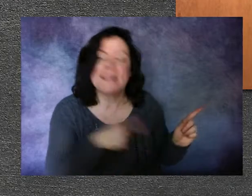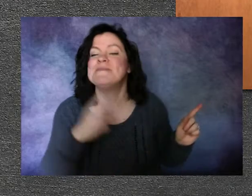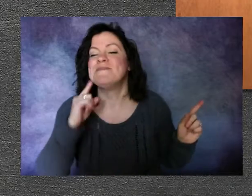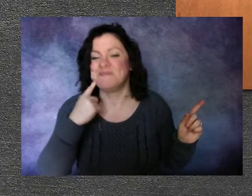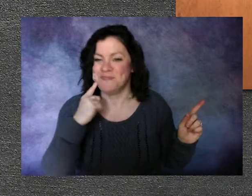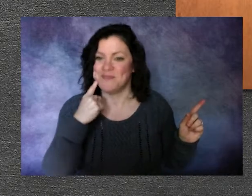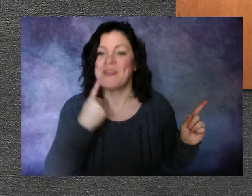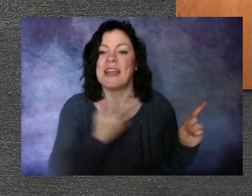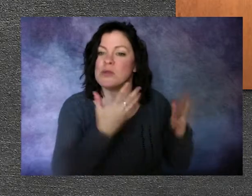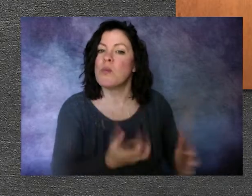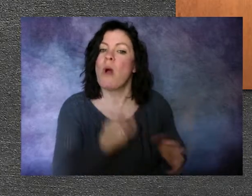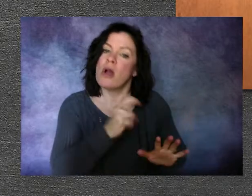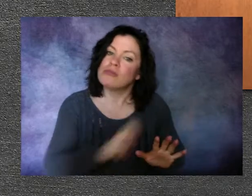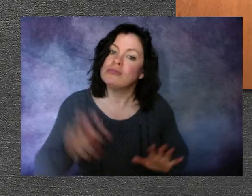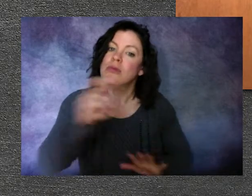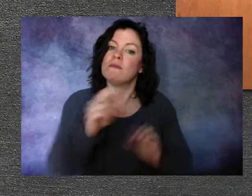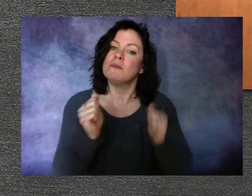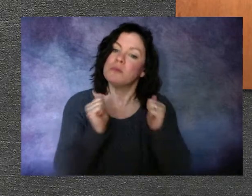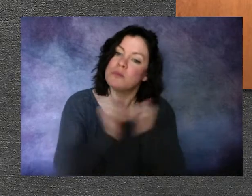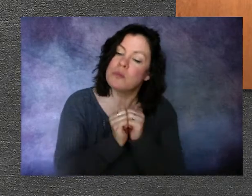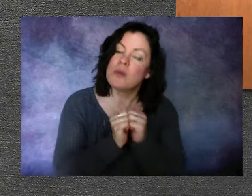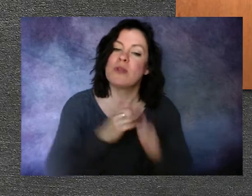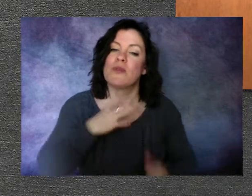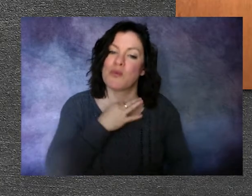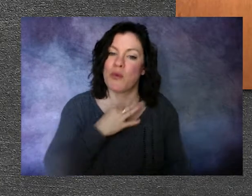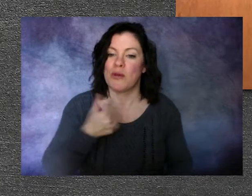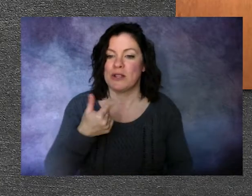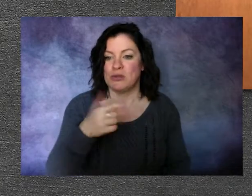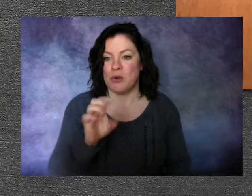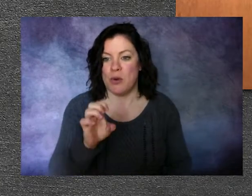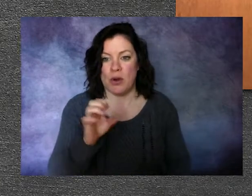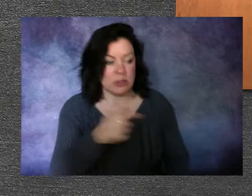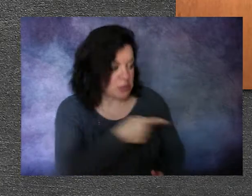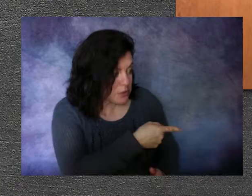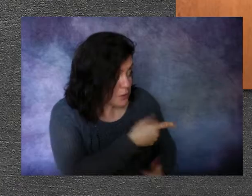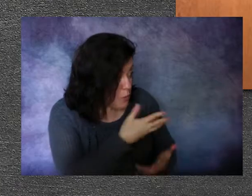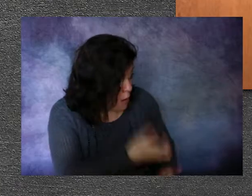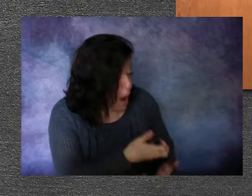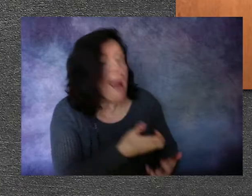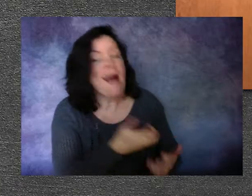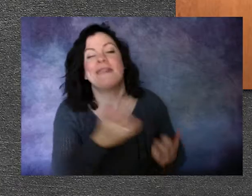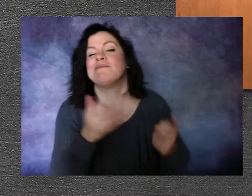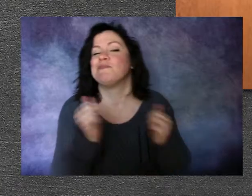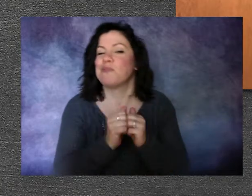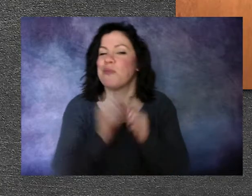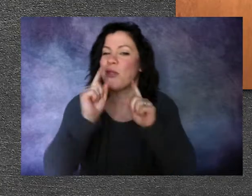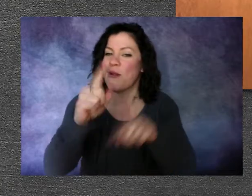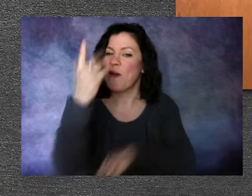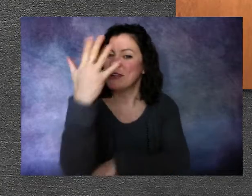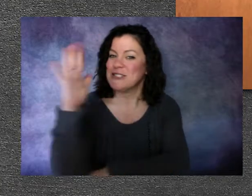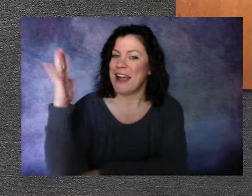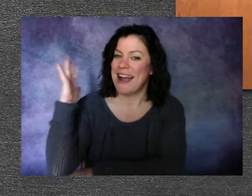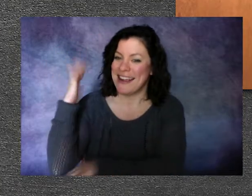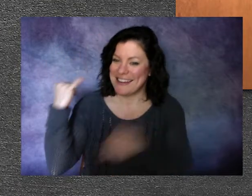Candy one time went traveling with Curious George in the jungle. Was that exciting, Candy?